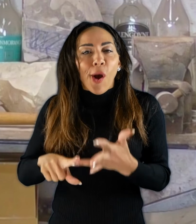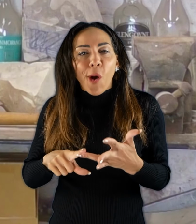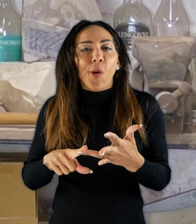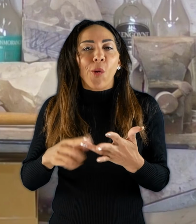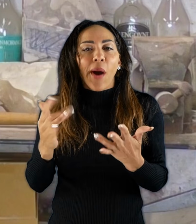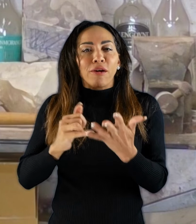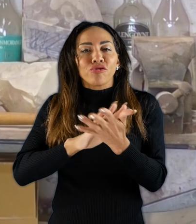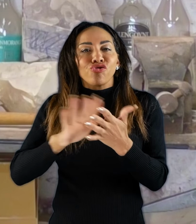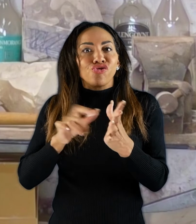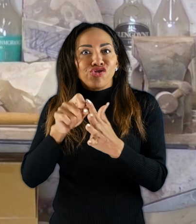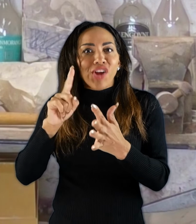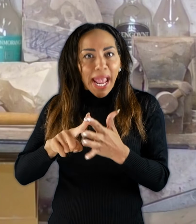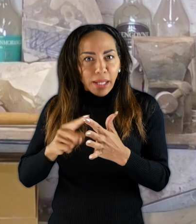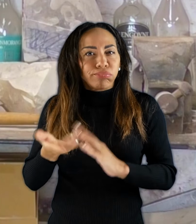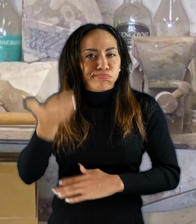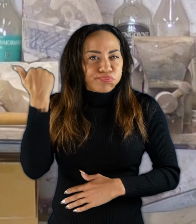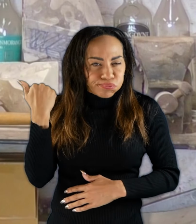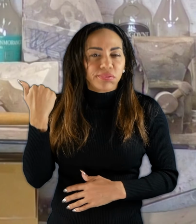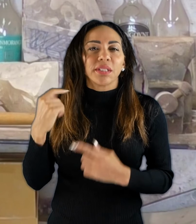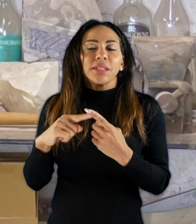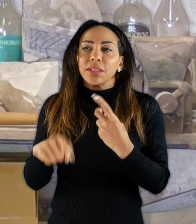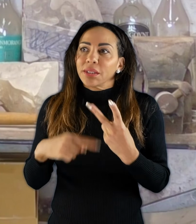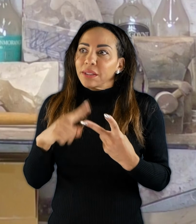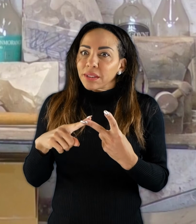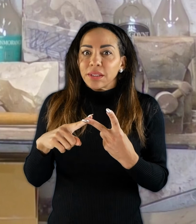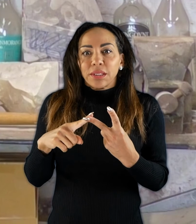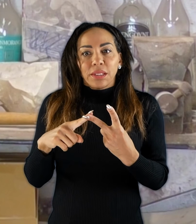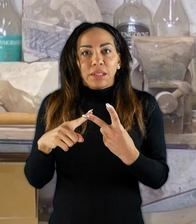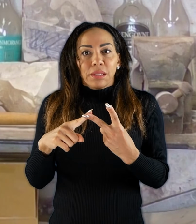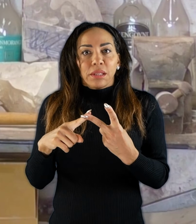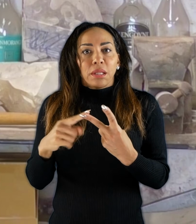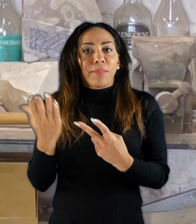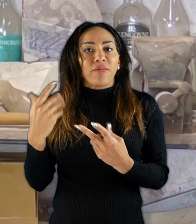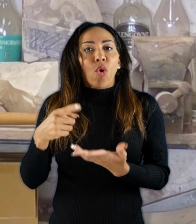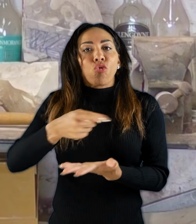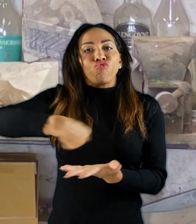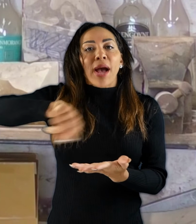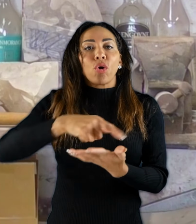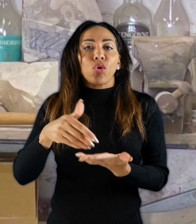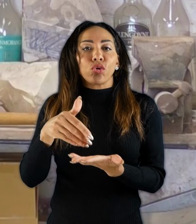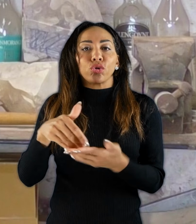Shape, for instance, and I've done, you know, I used to be a record retailer. I've worked in factories.